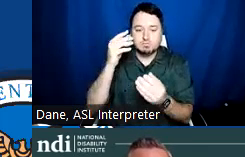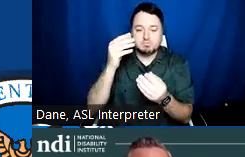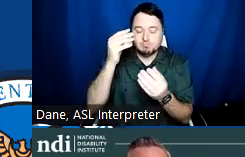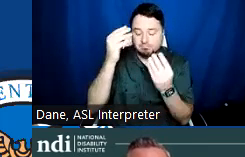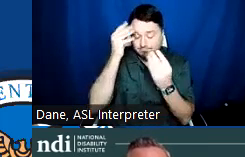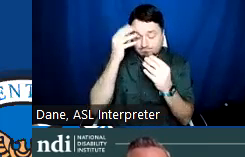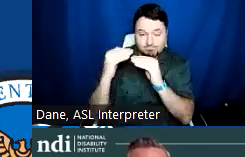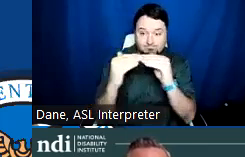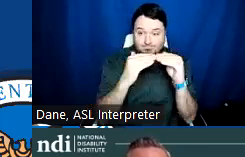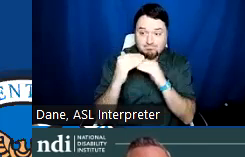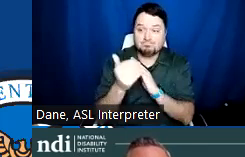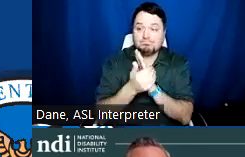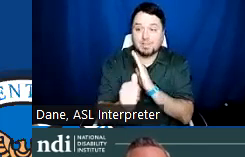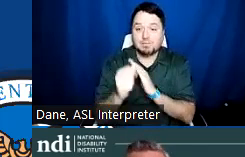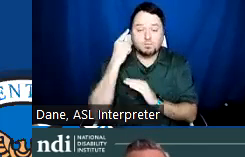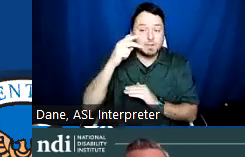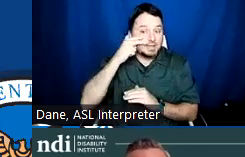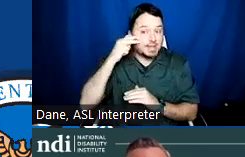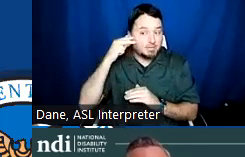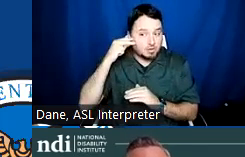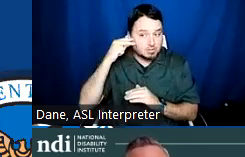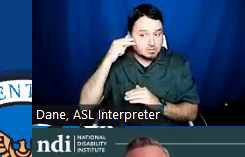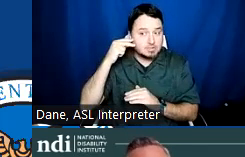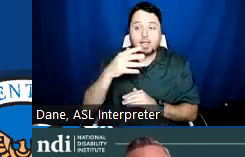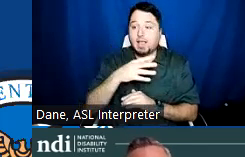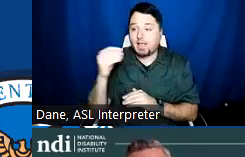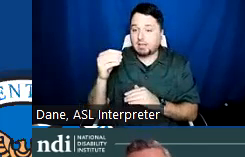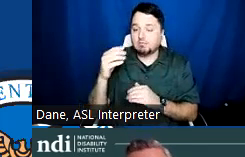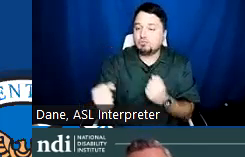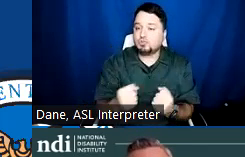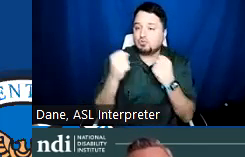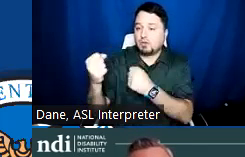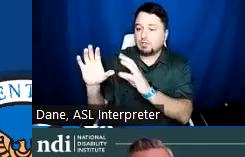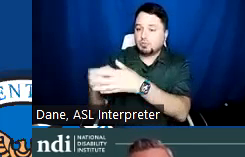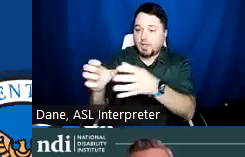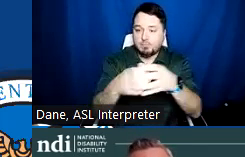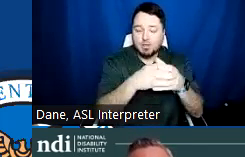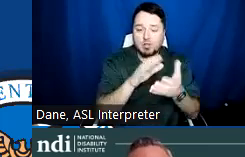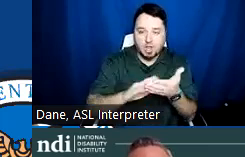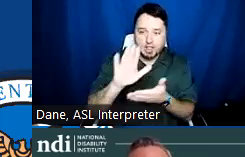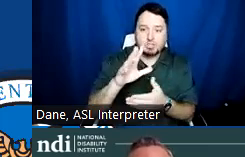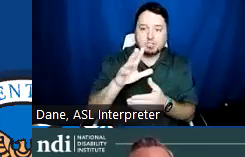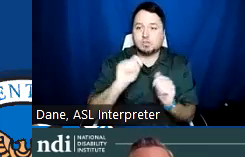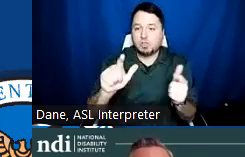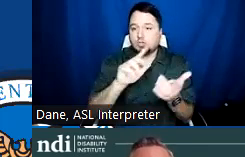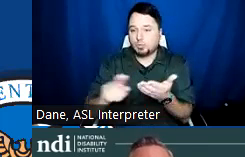opportunity for native American and strengthening tribal colleges and university series. Today we